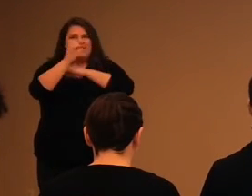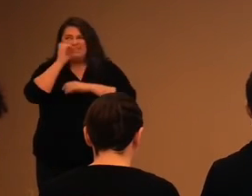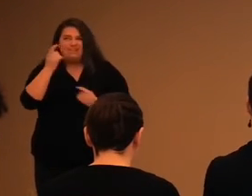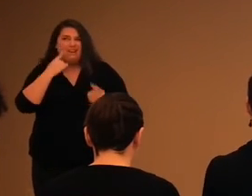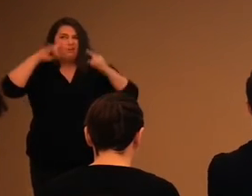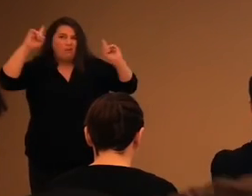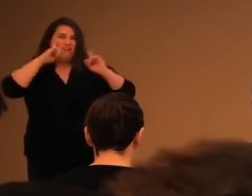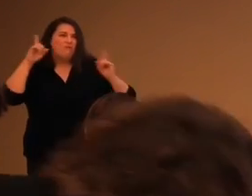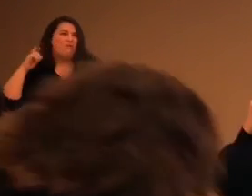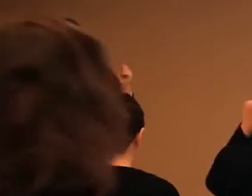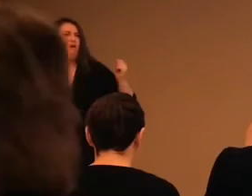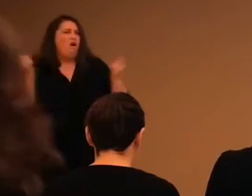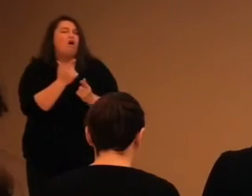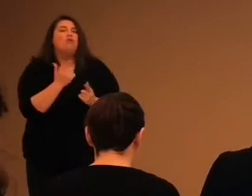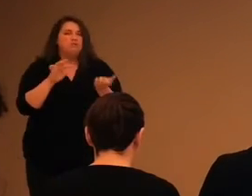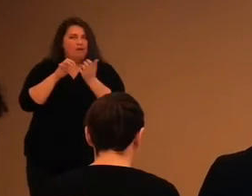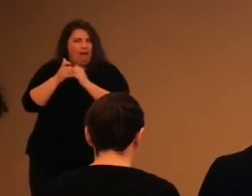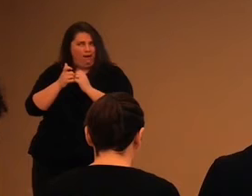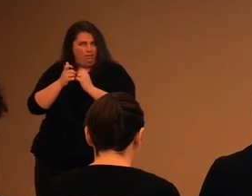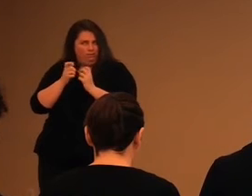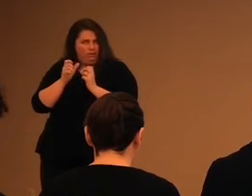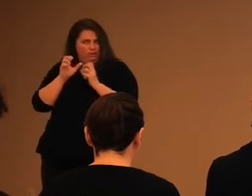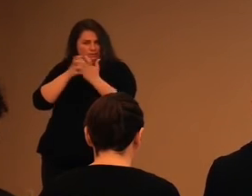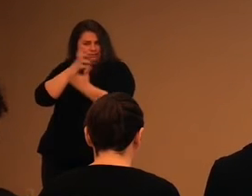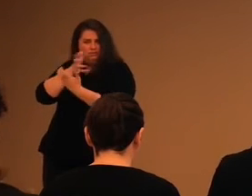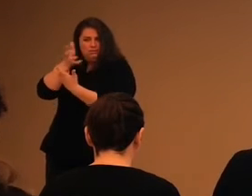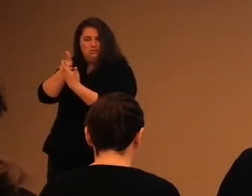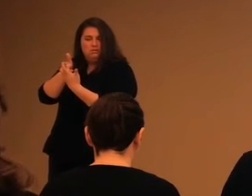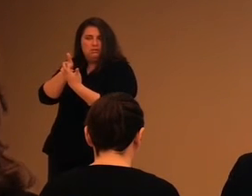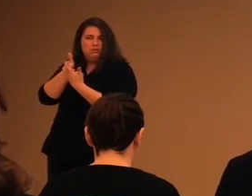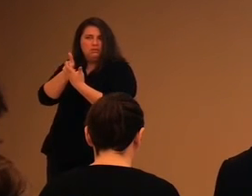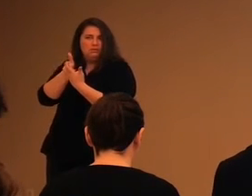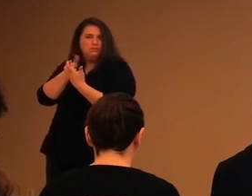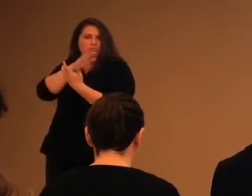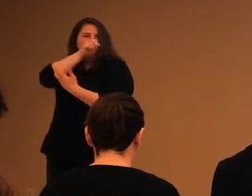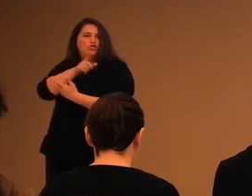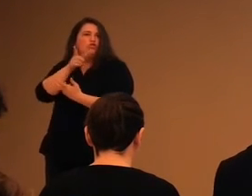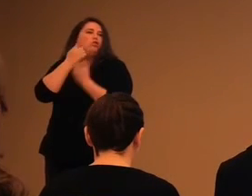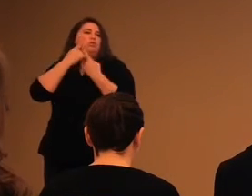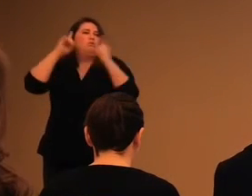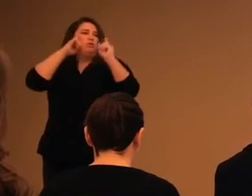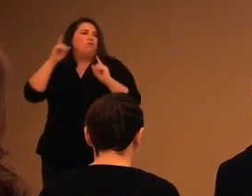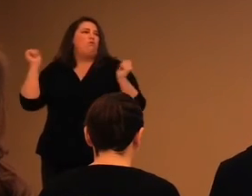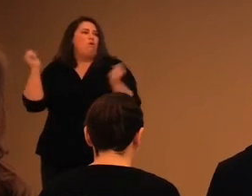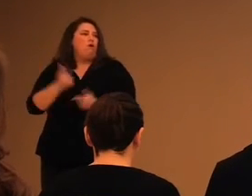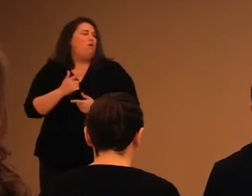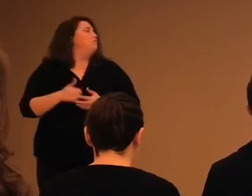What's the workaround to make it work for everybody and so we have David demonstrating full frontal?